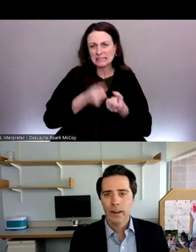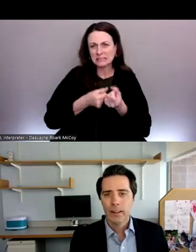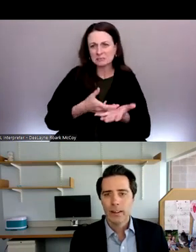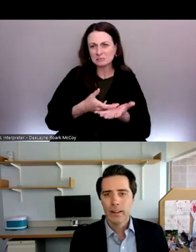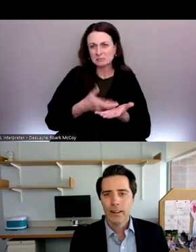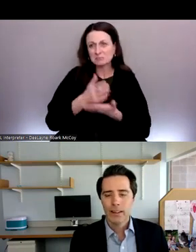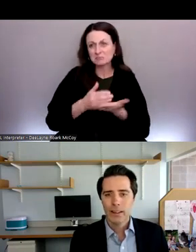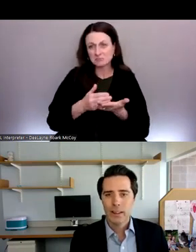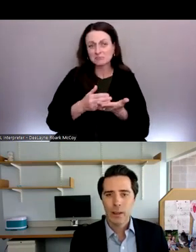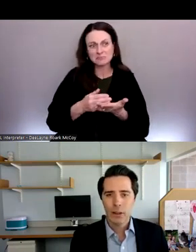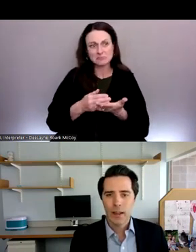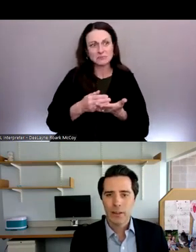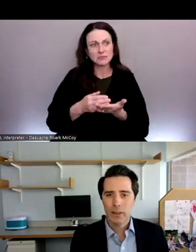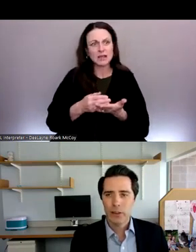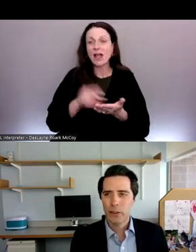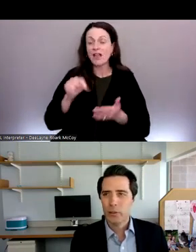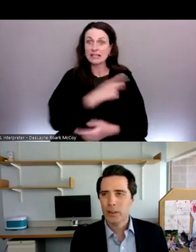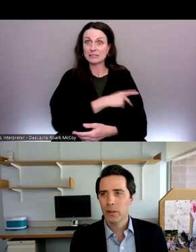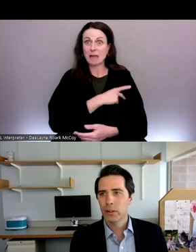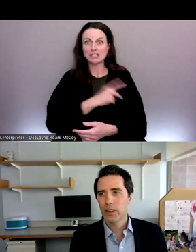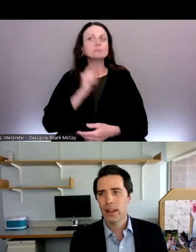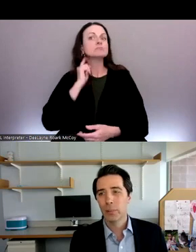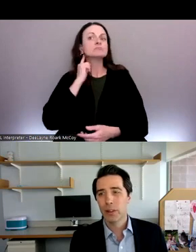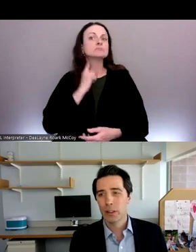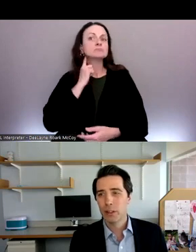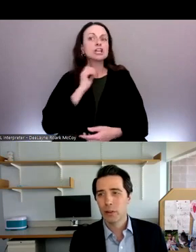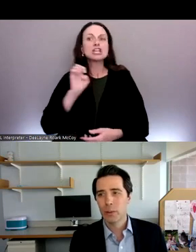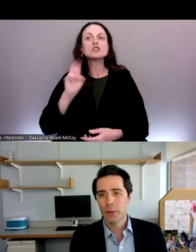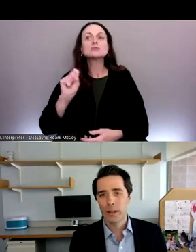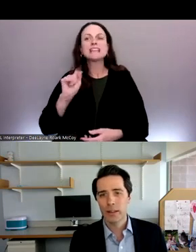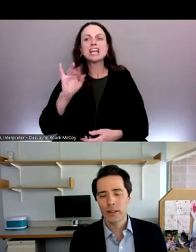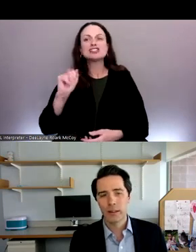and and this patient had eustachian tube